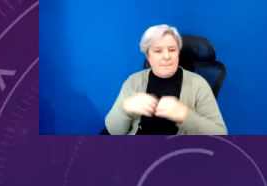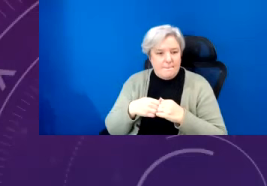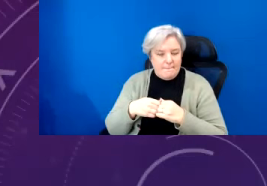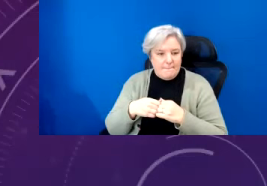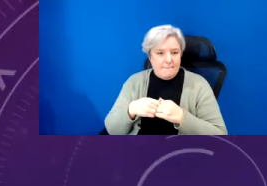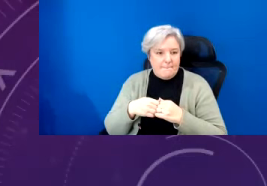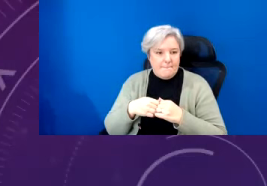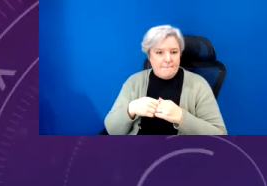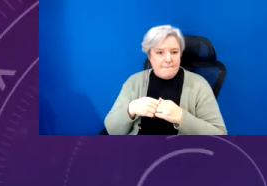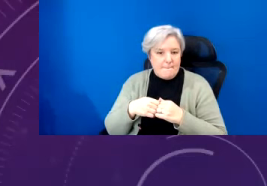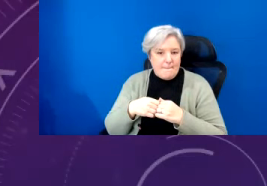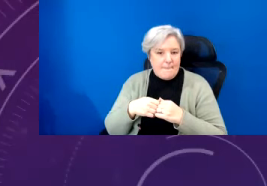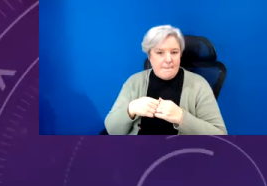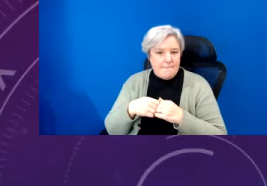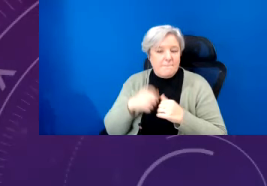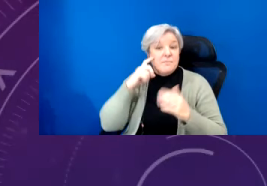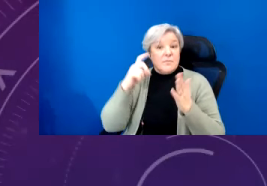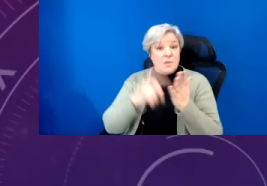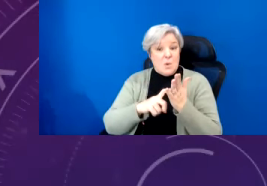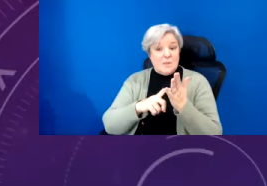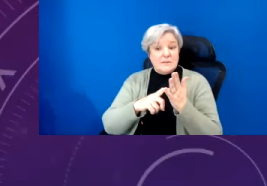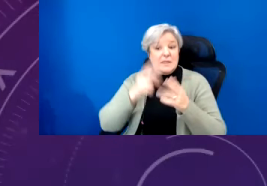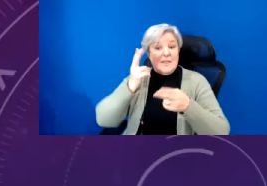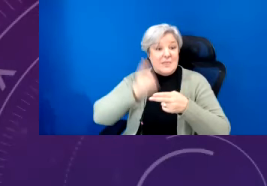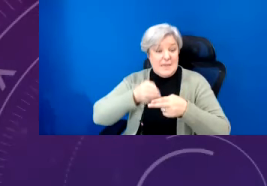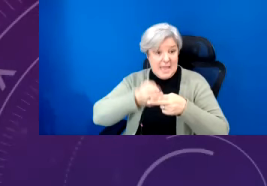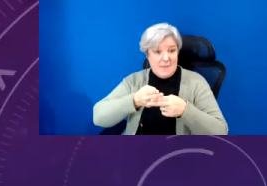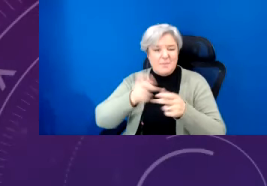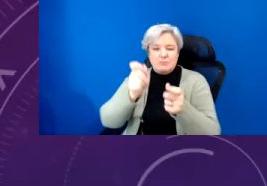Now notice the name. We need to adjust the name a little bit.